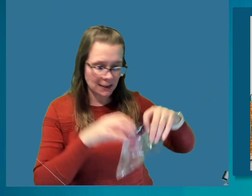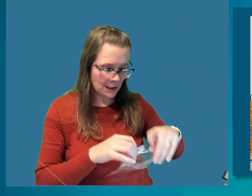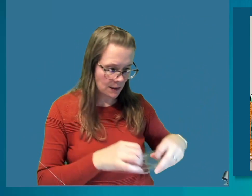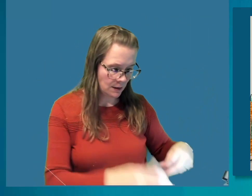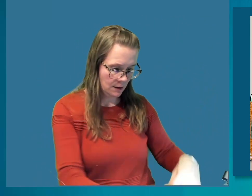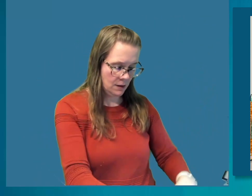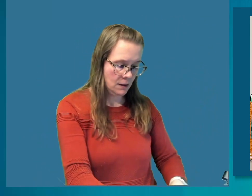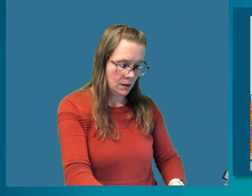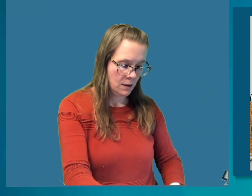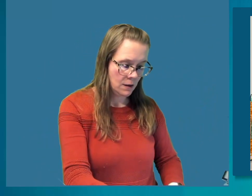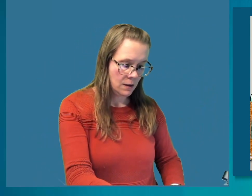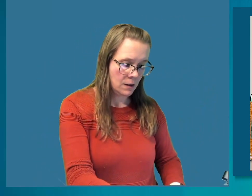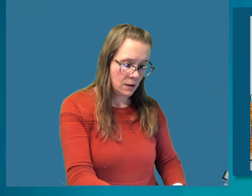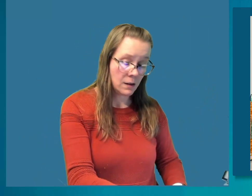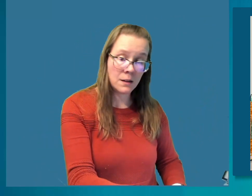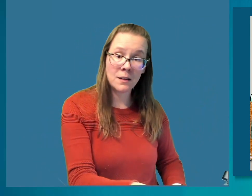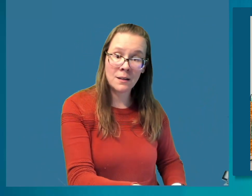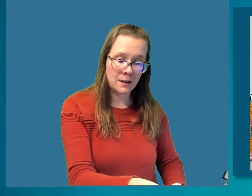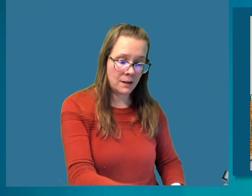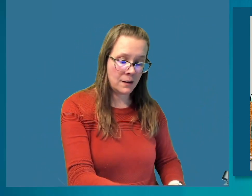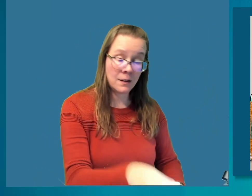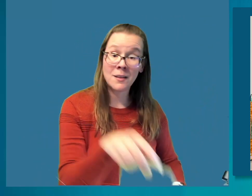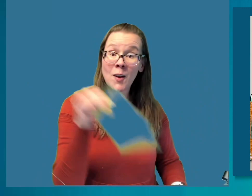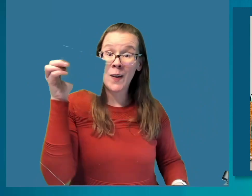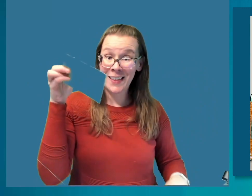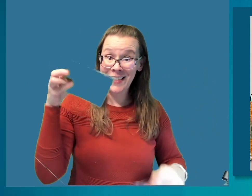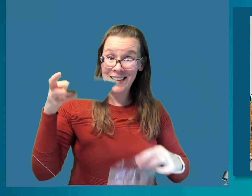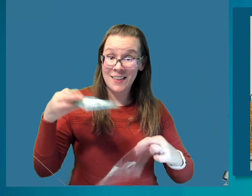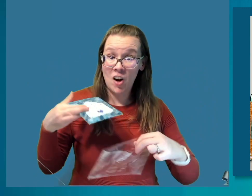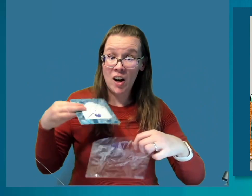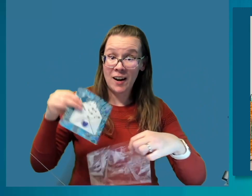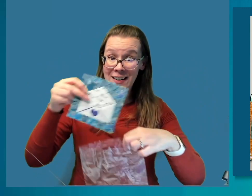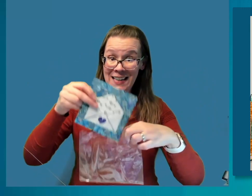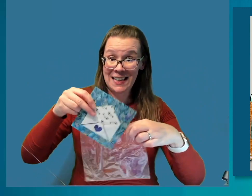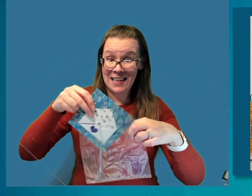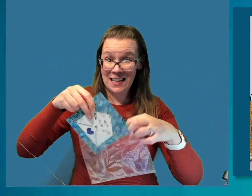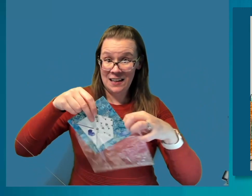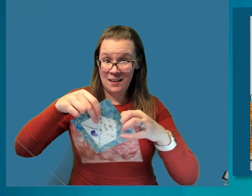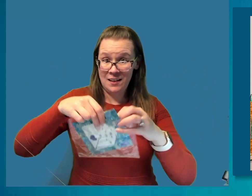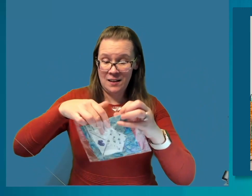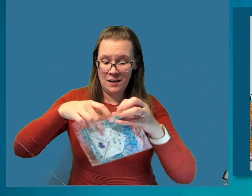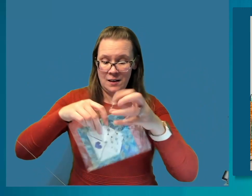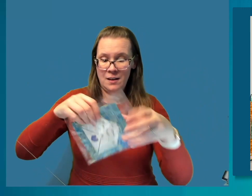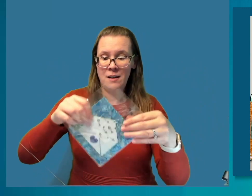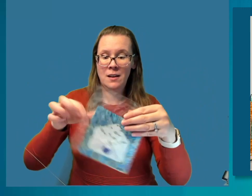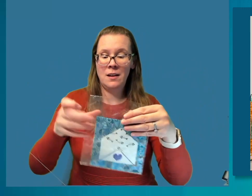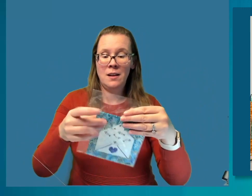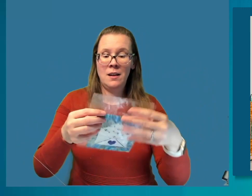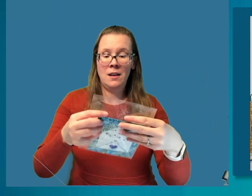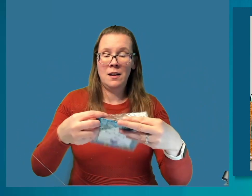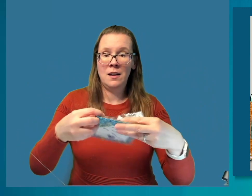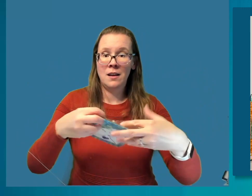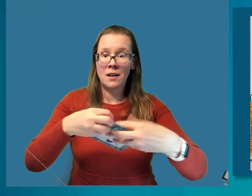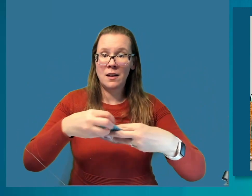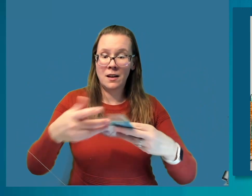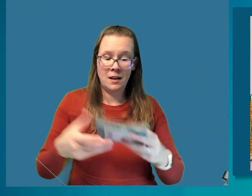postcard and the fabric being, uh, ruined by the Post Office, you can always slip it into